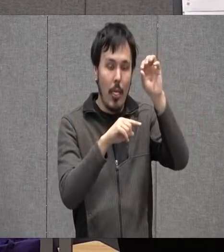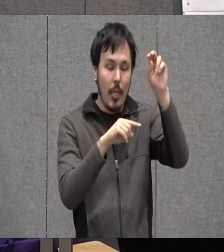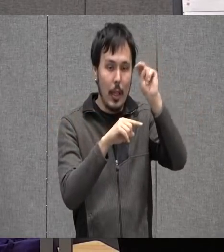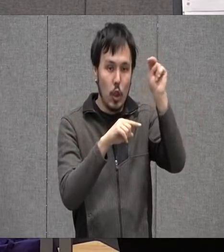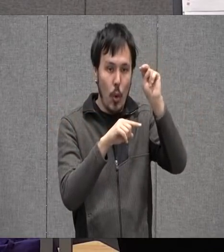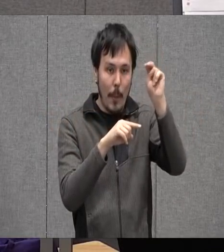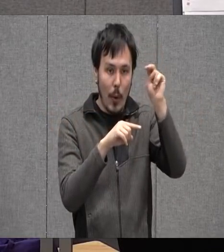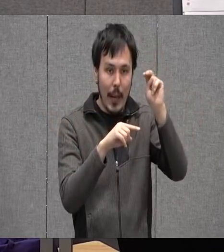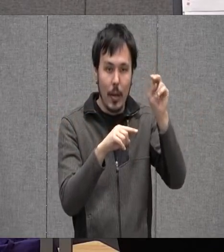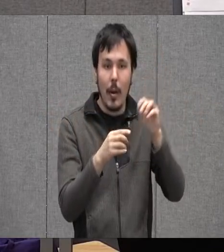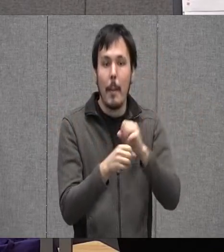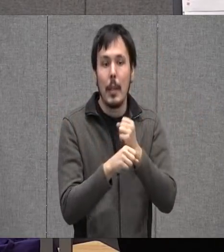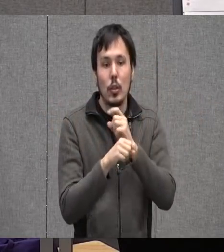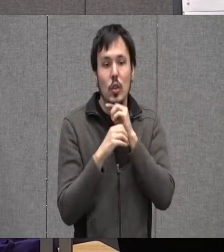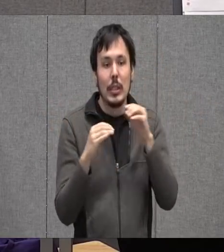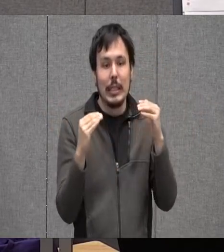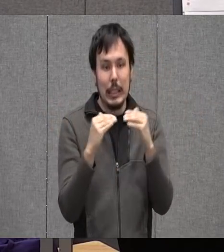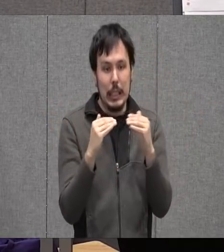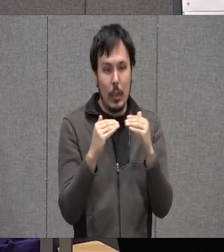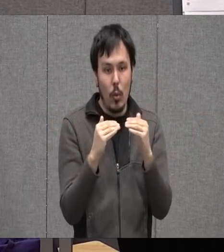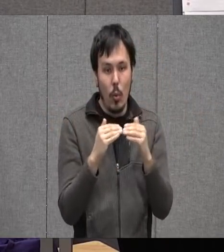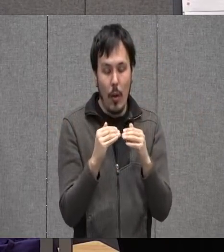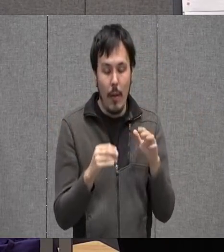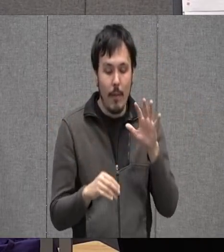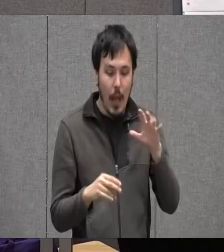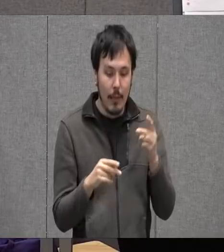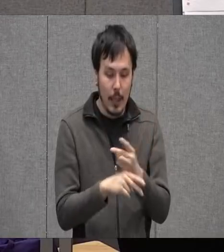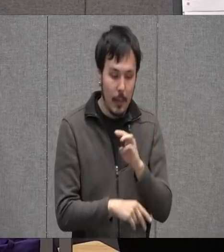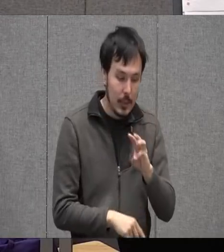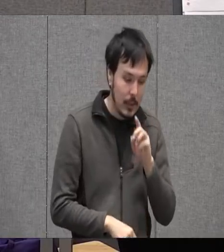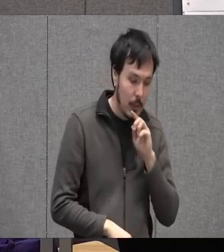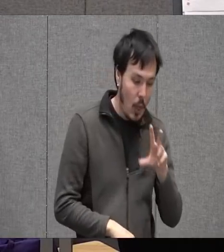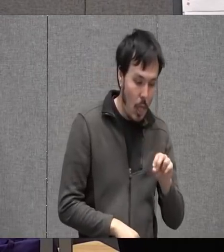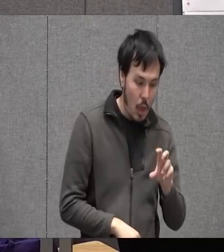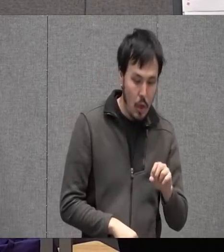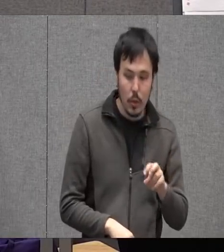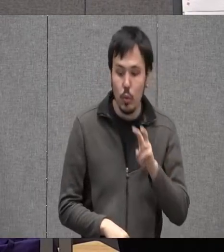So five times six is 30, two times six is 12.